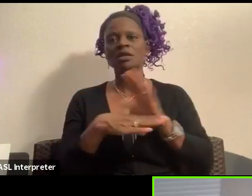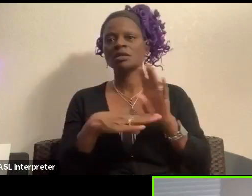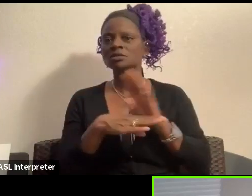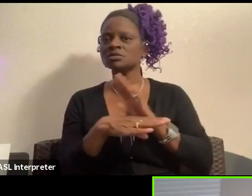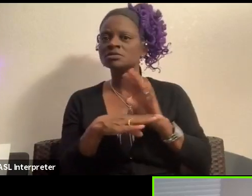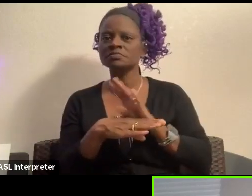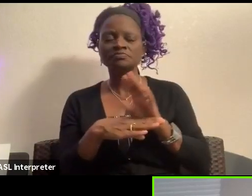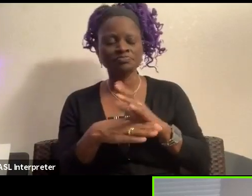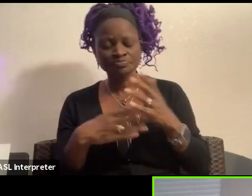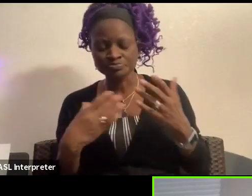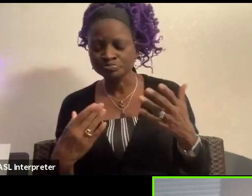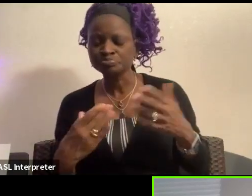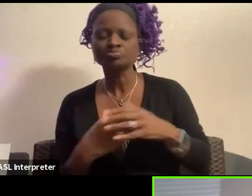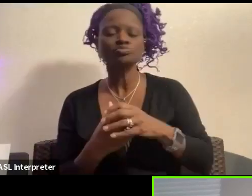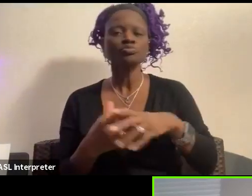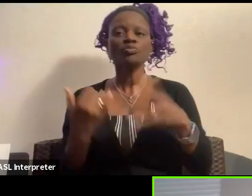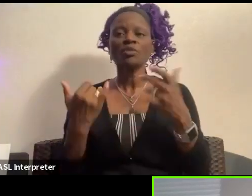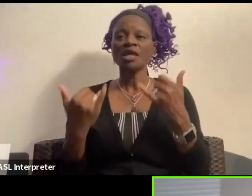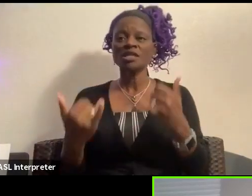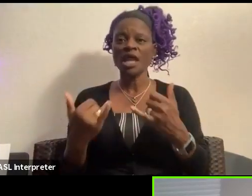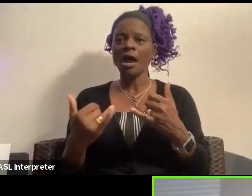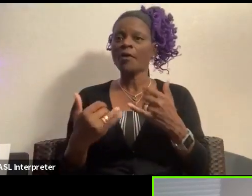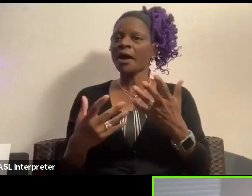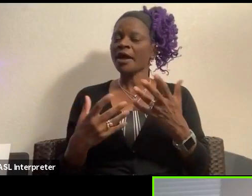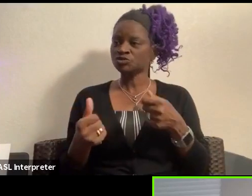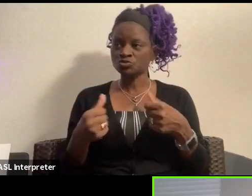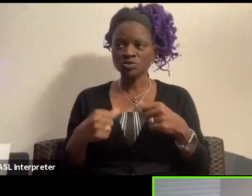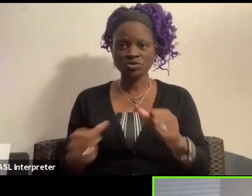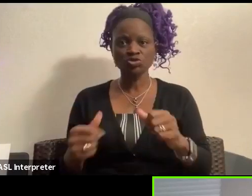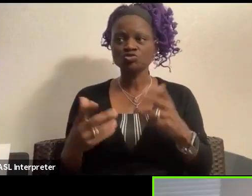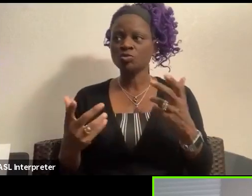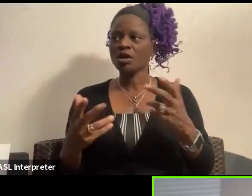distribution even more to the much larger, larger phase one big population group,